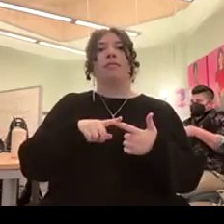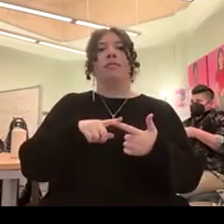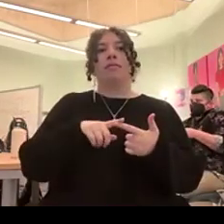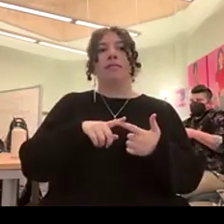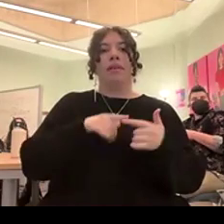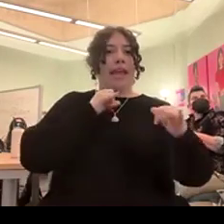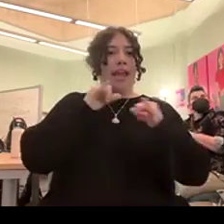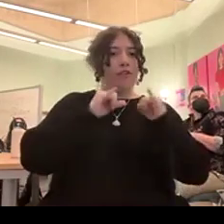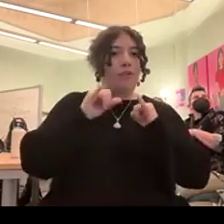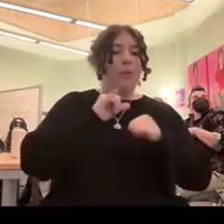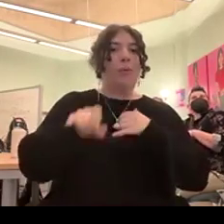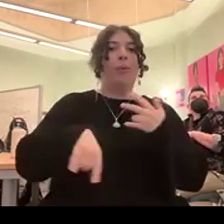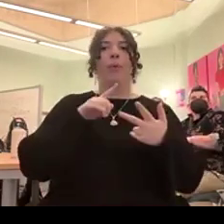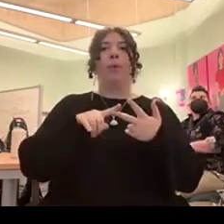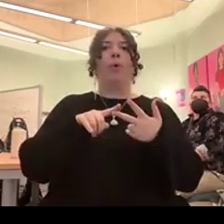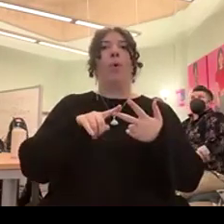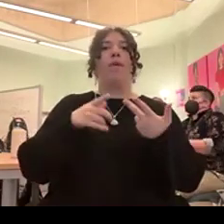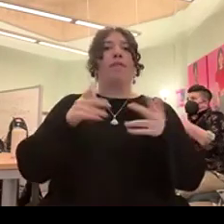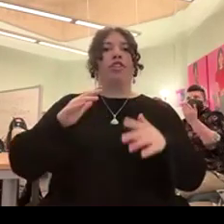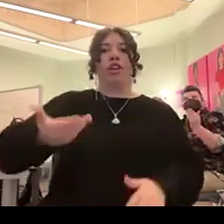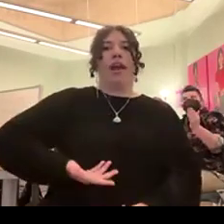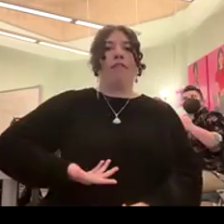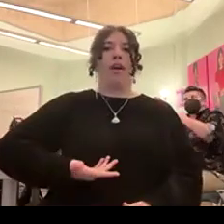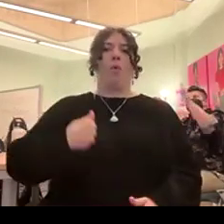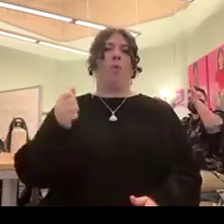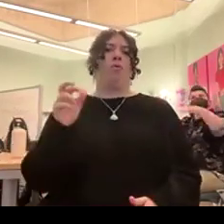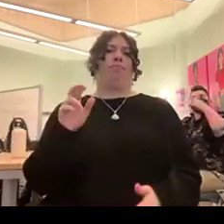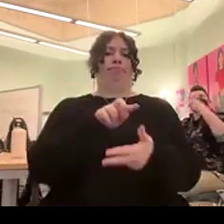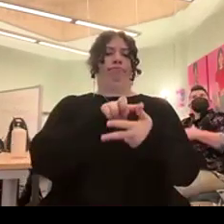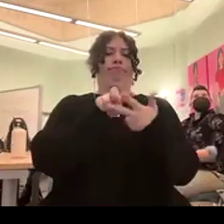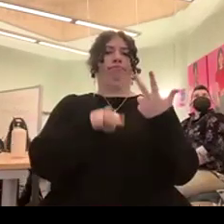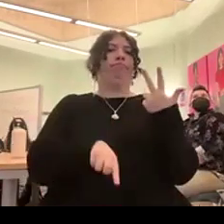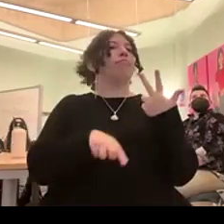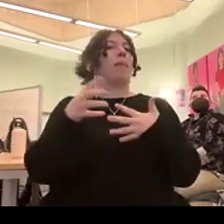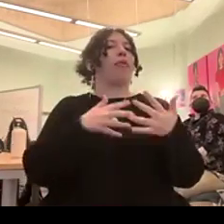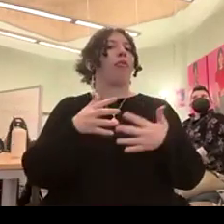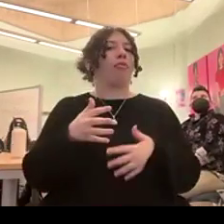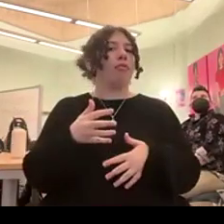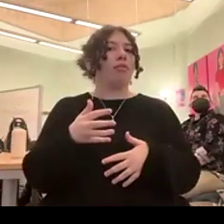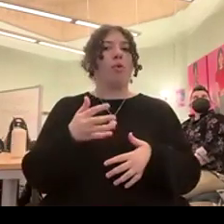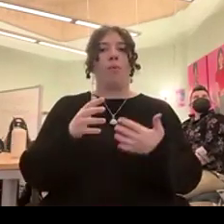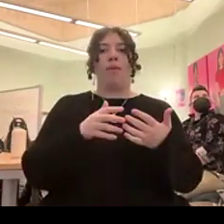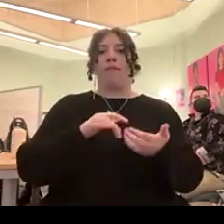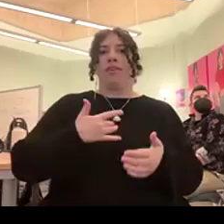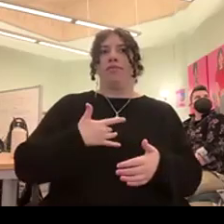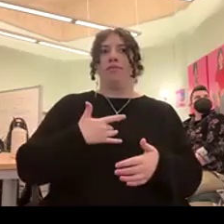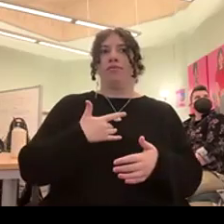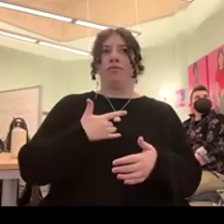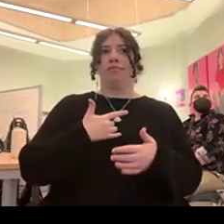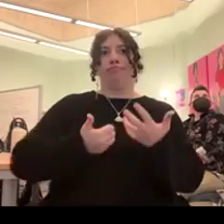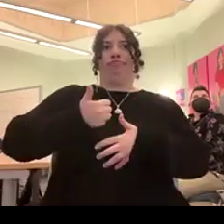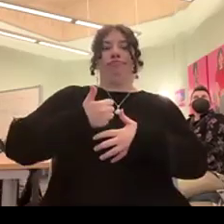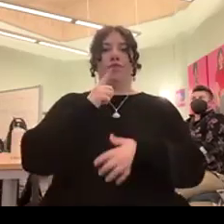in the application process, interviewing, or once hired? Or all three? Sort of any of